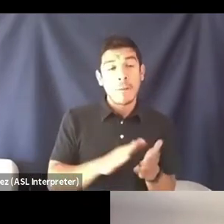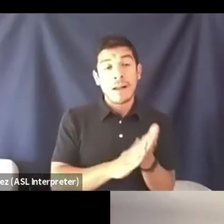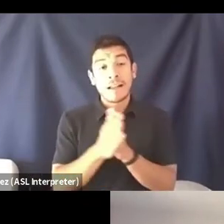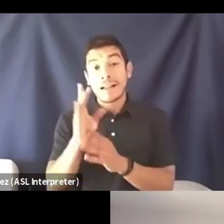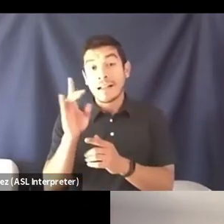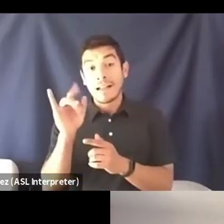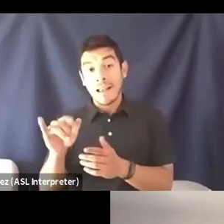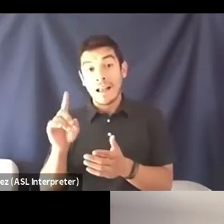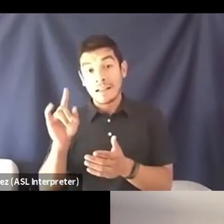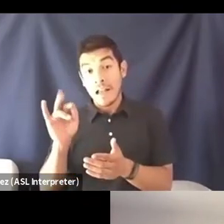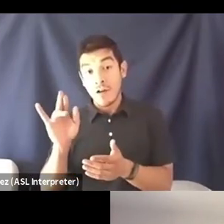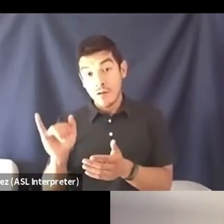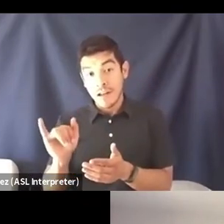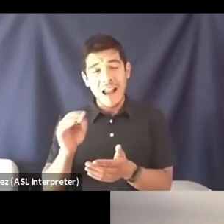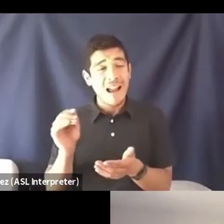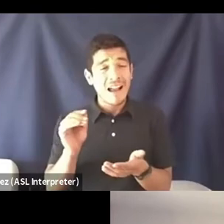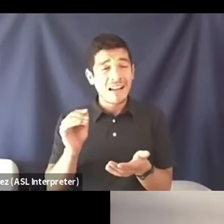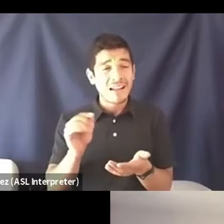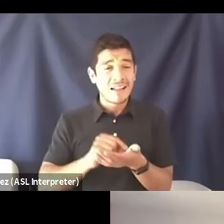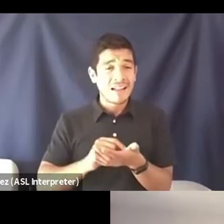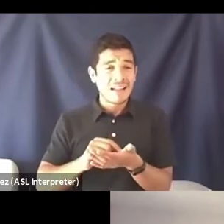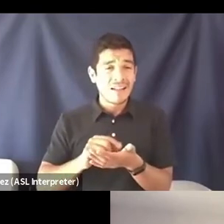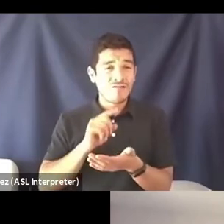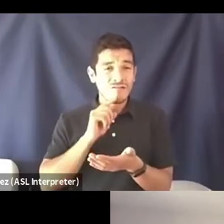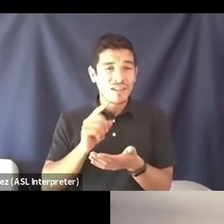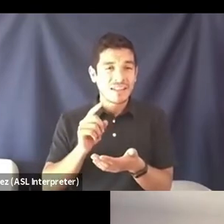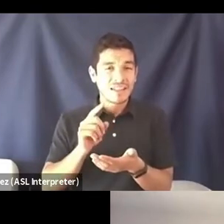the event, actually in the beginning